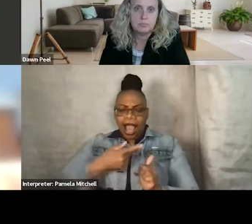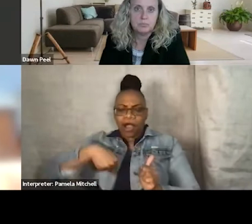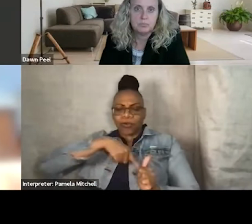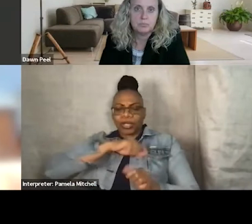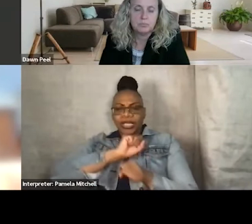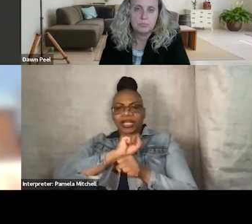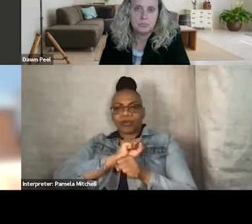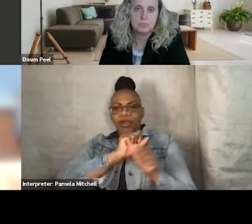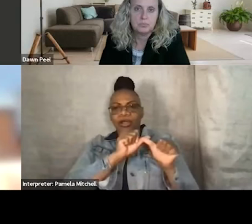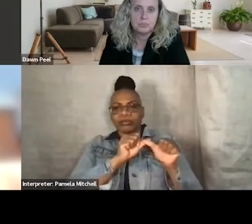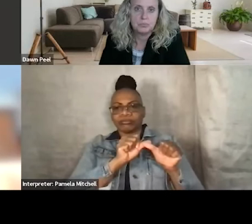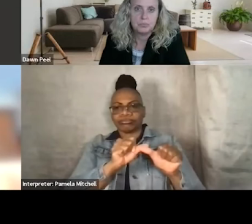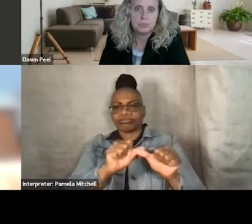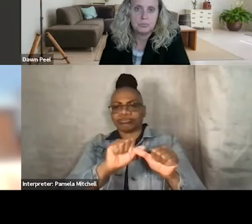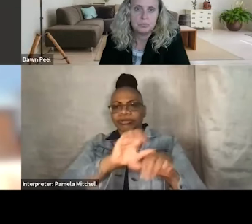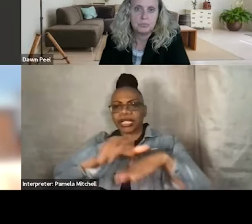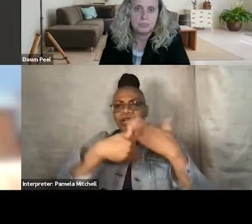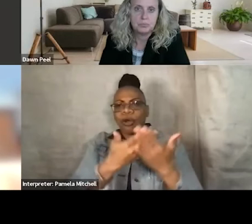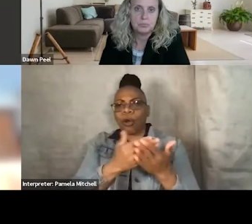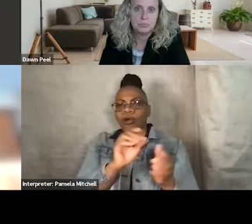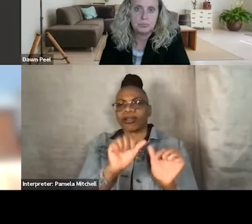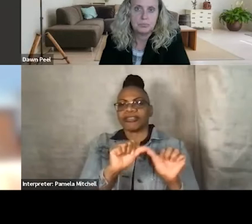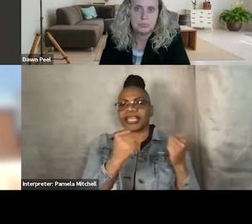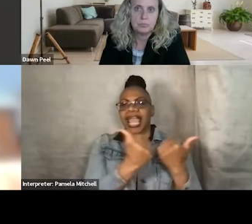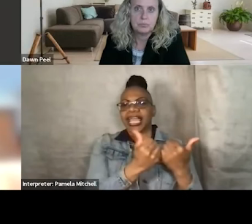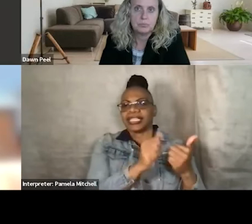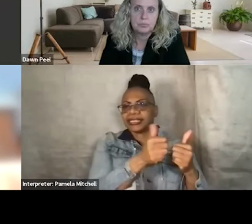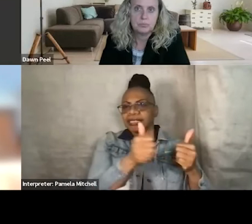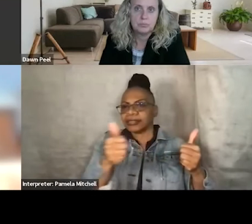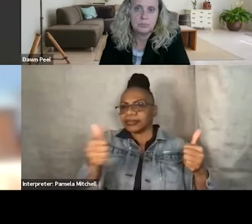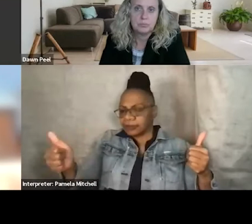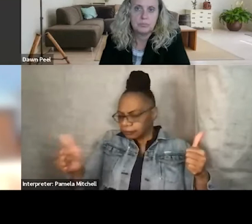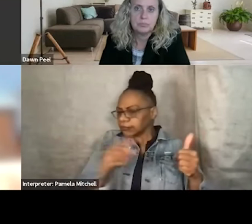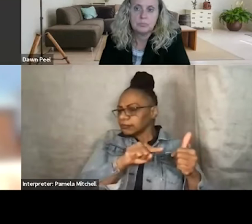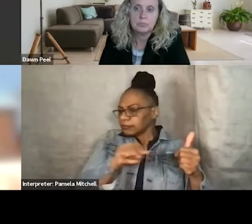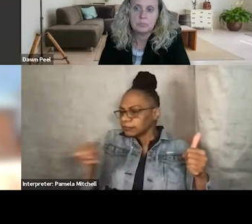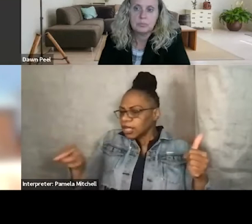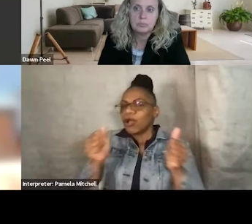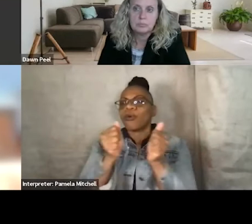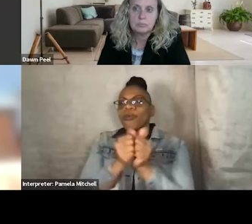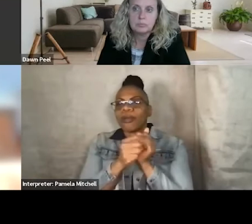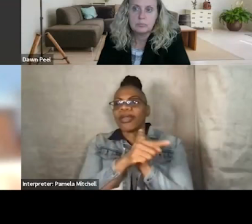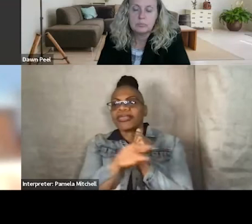across all agencies with them. And we know that that has really been a benefit